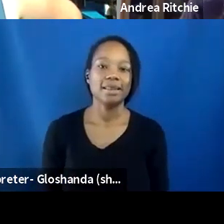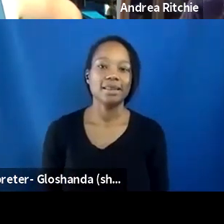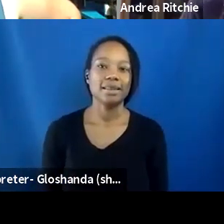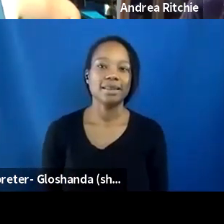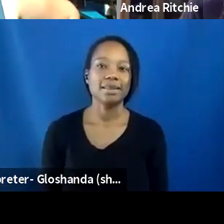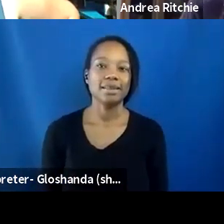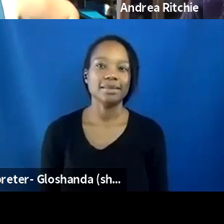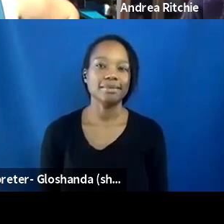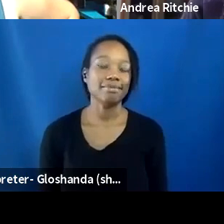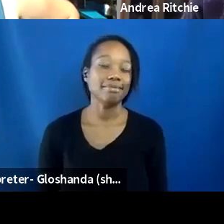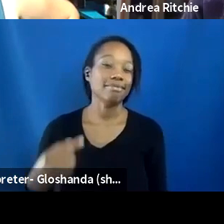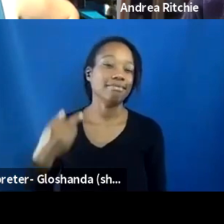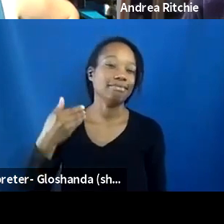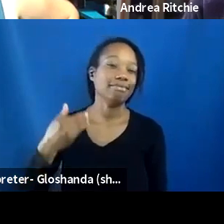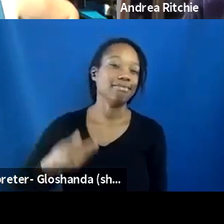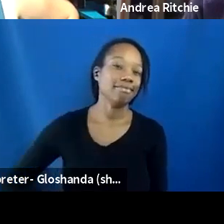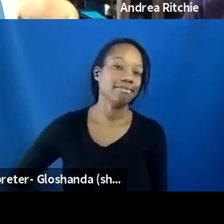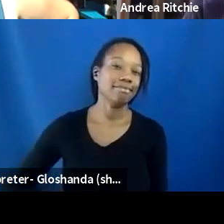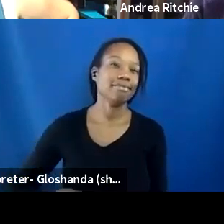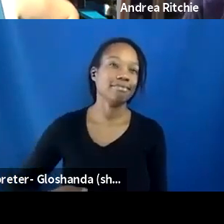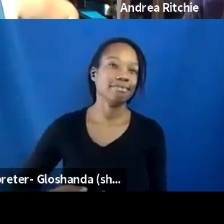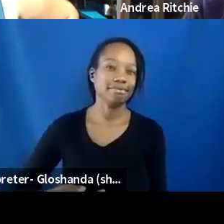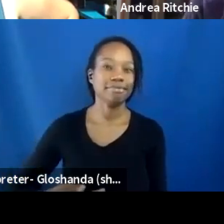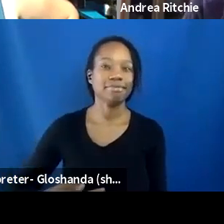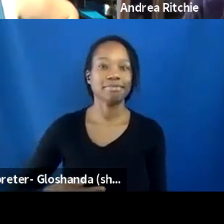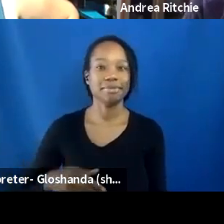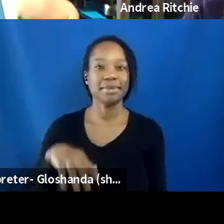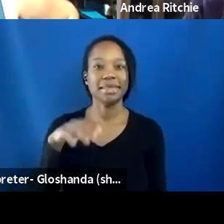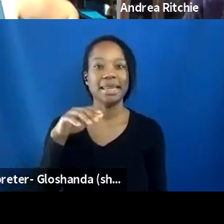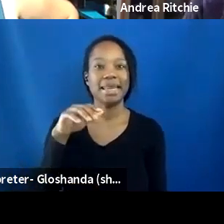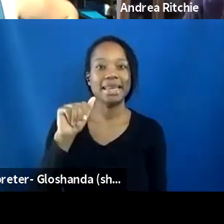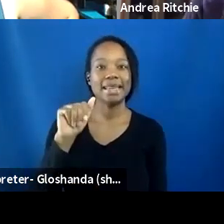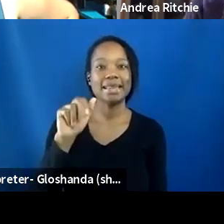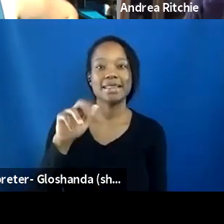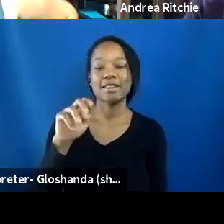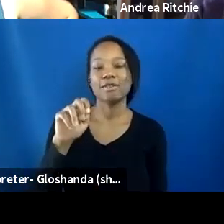I am a caramel-colored Black person, nonbinary person